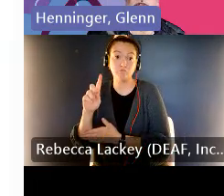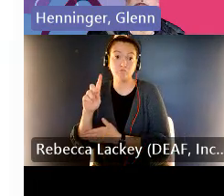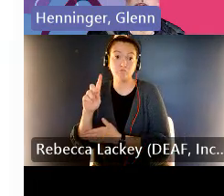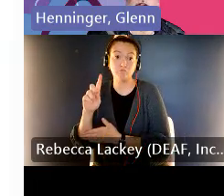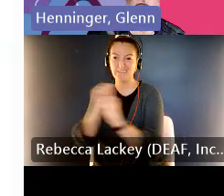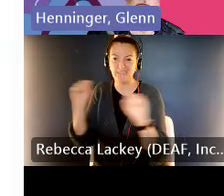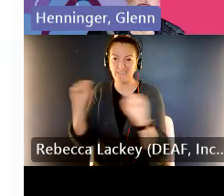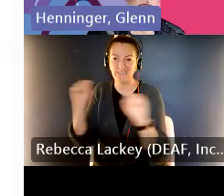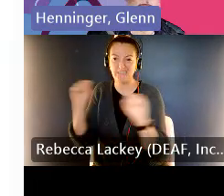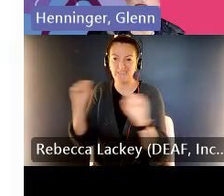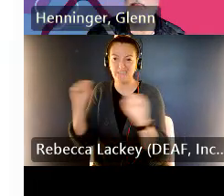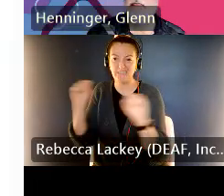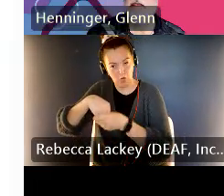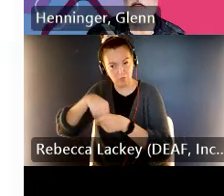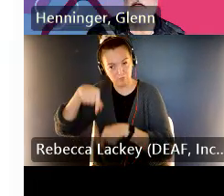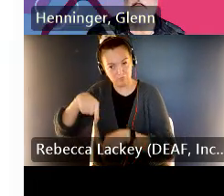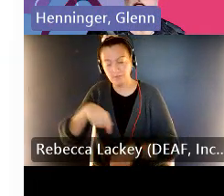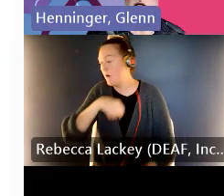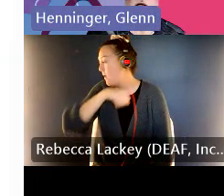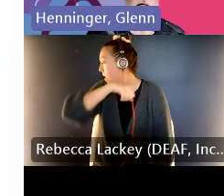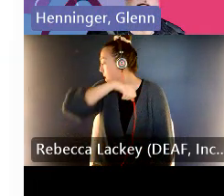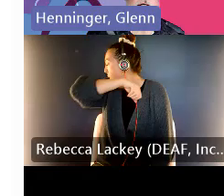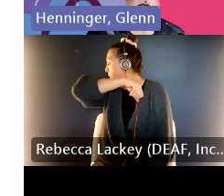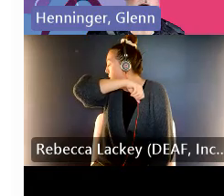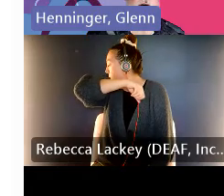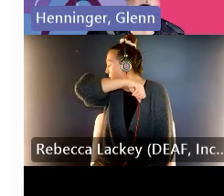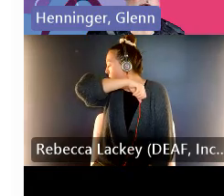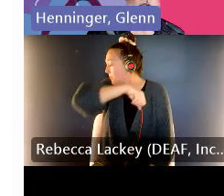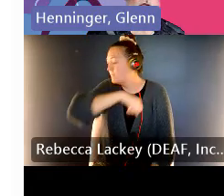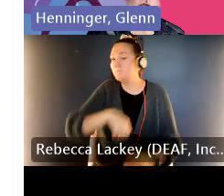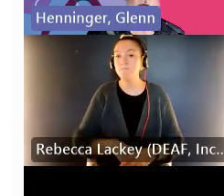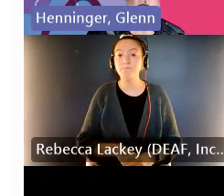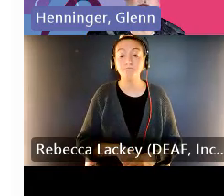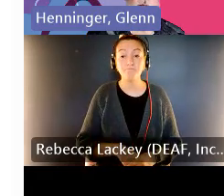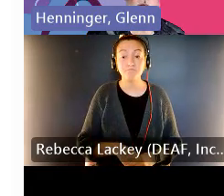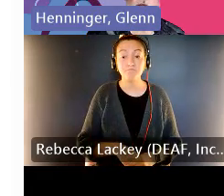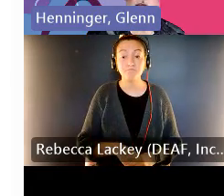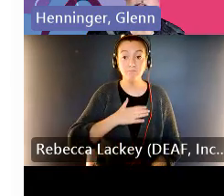which this is part of and I will kick it to Betty.